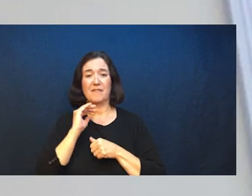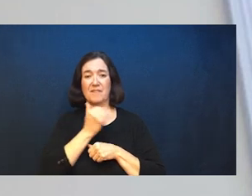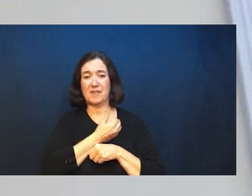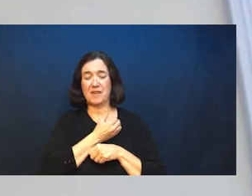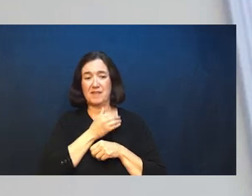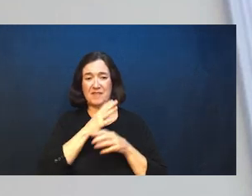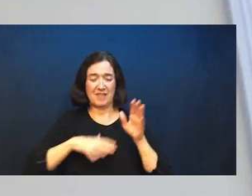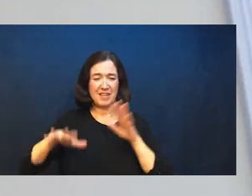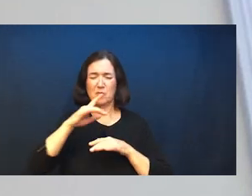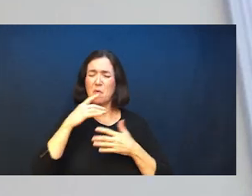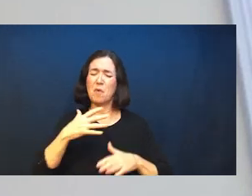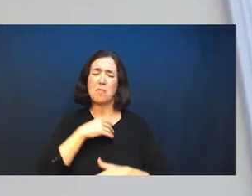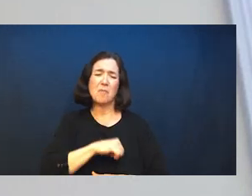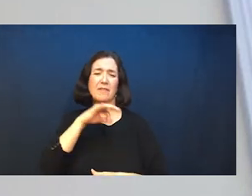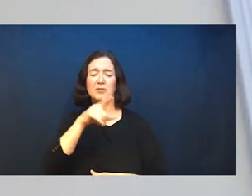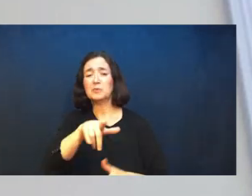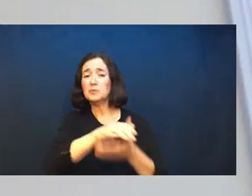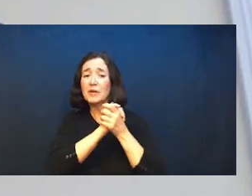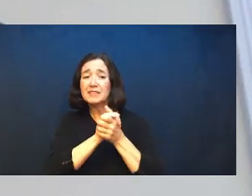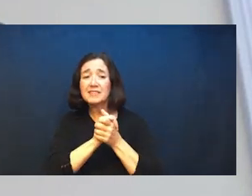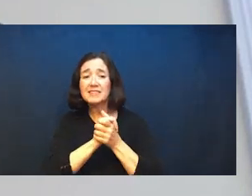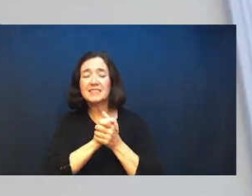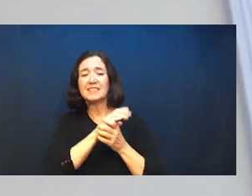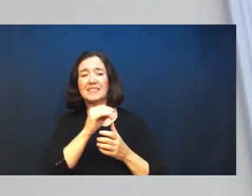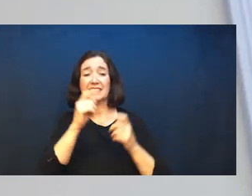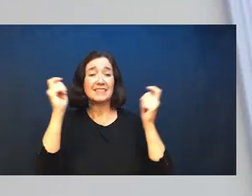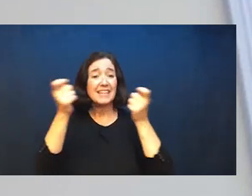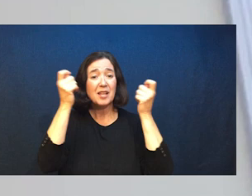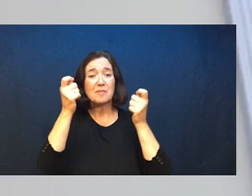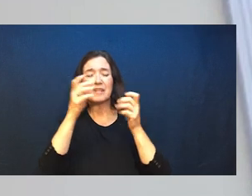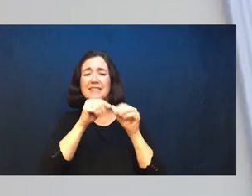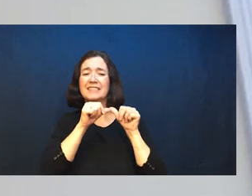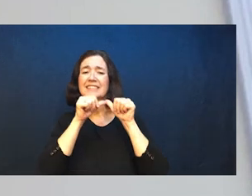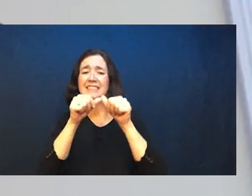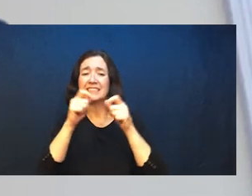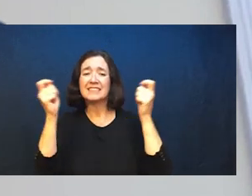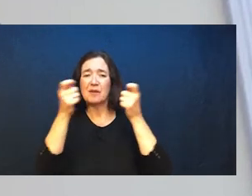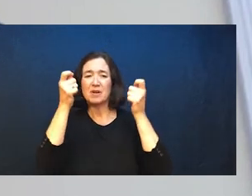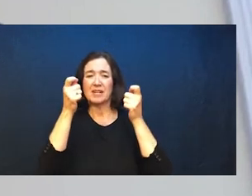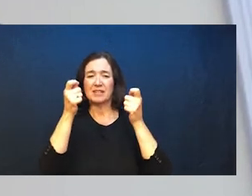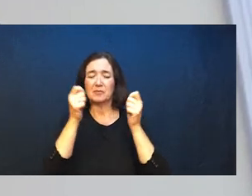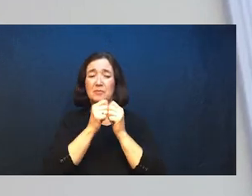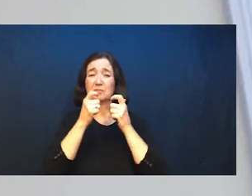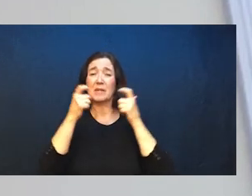So congratulations, and celebrate, and continue celebrating this major achievements in your lives.